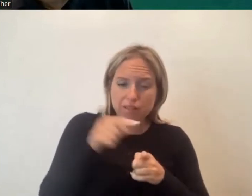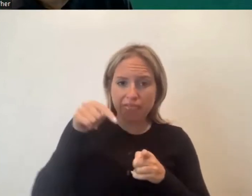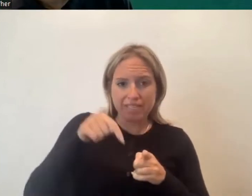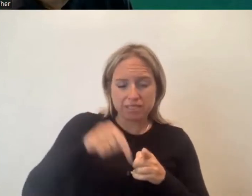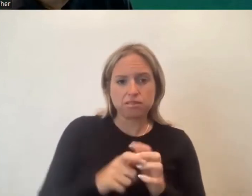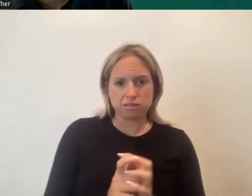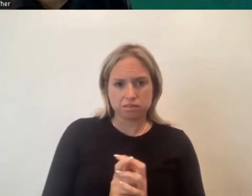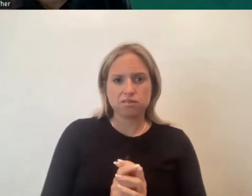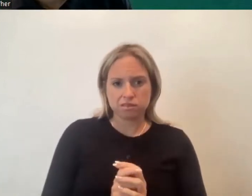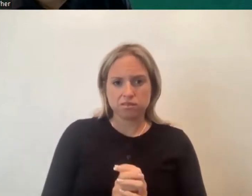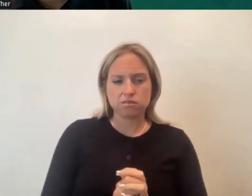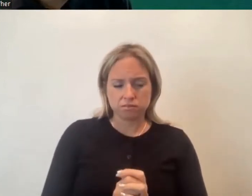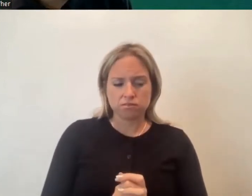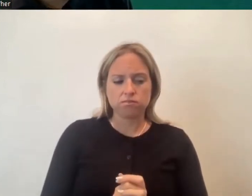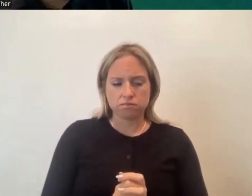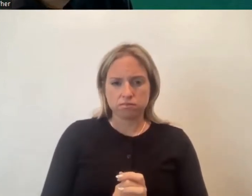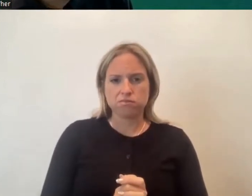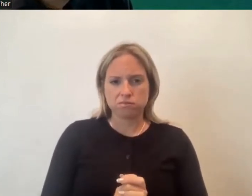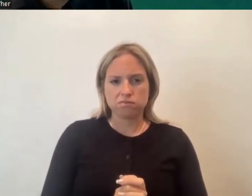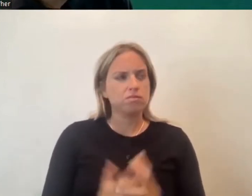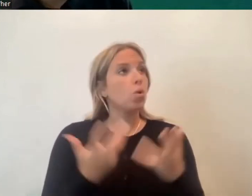Tadra: Okay, so what is a hearing?